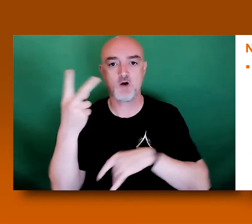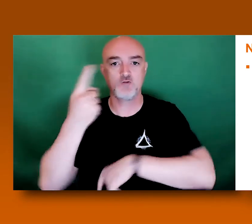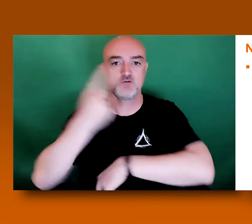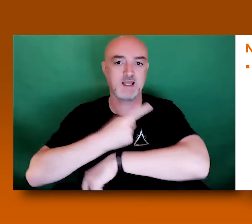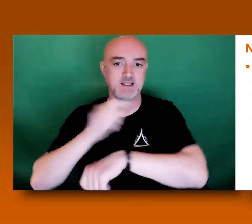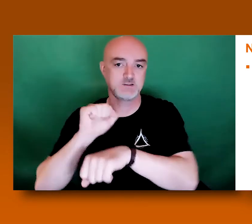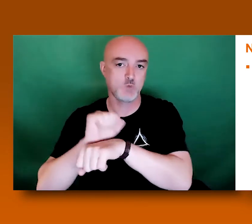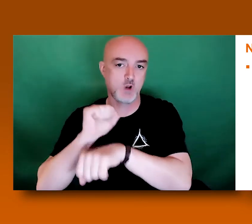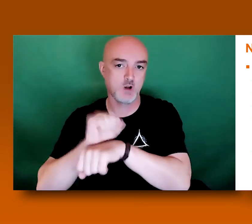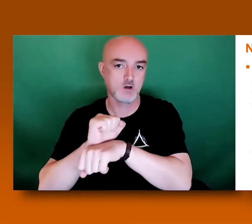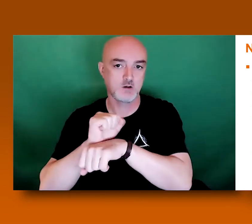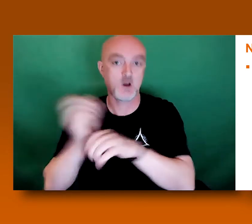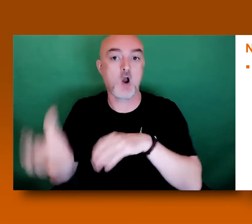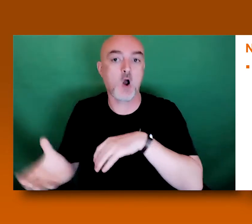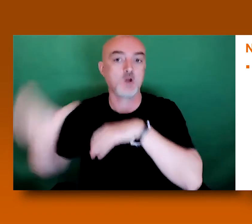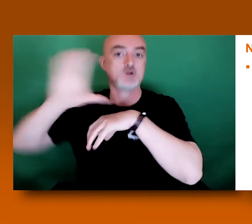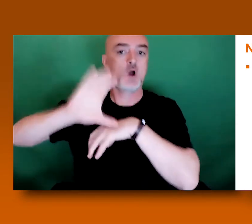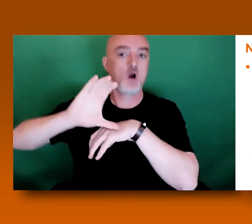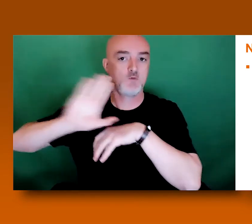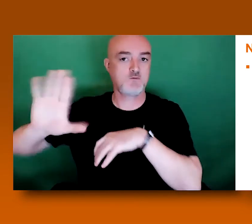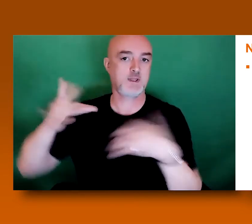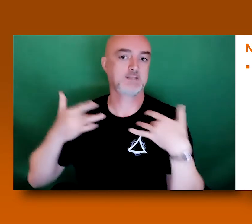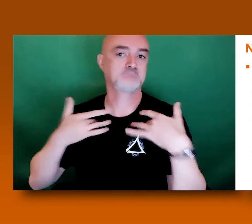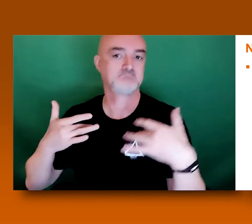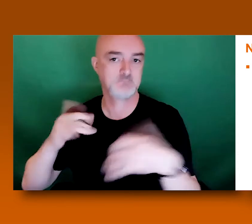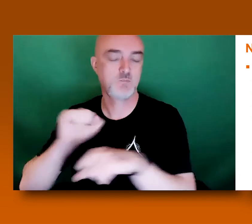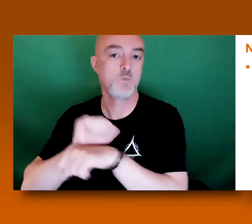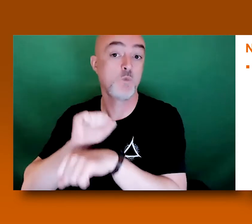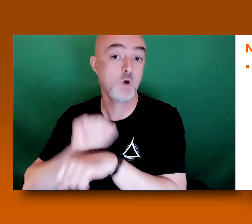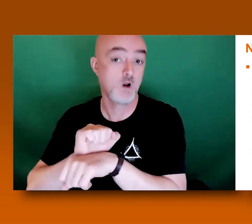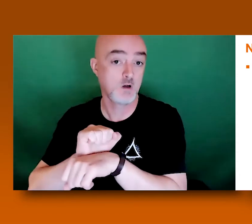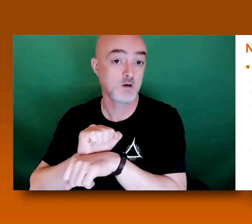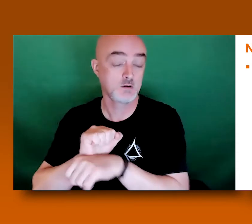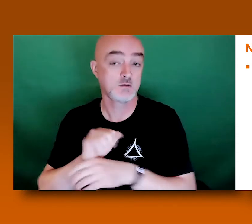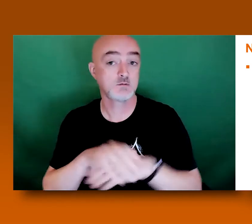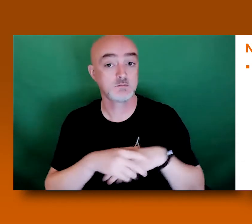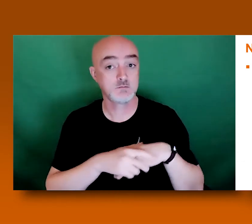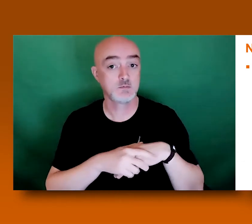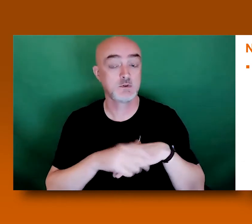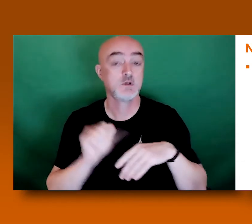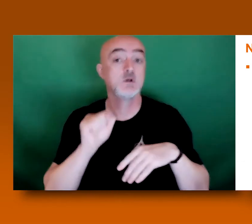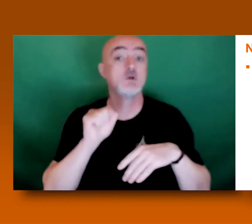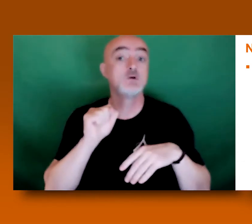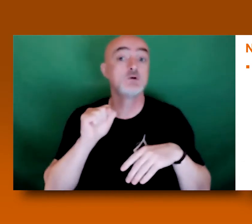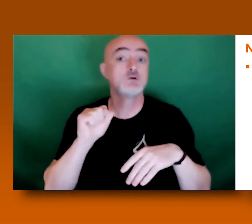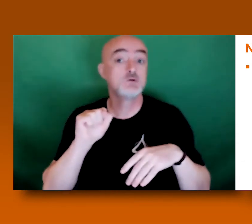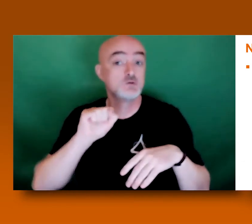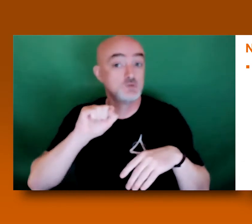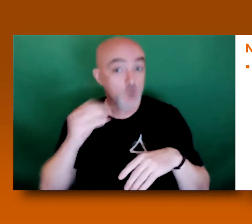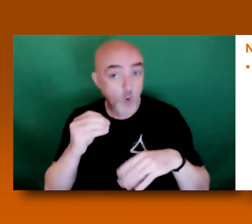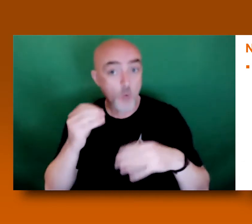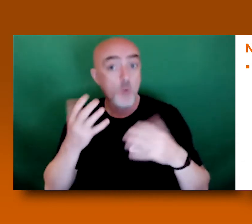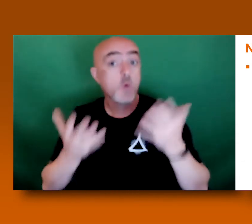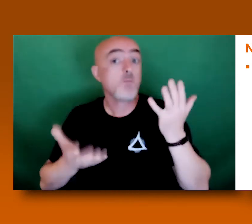8 to 12 days' additional work on top of what they're actually doing throughout the year.